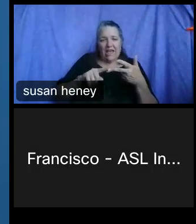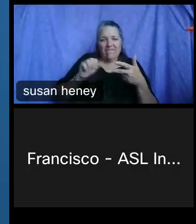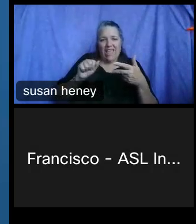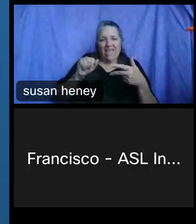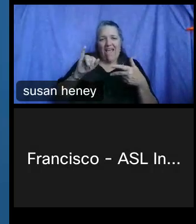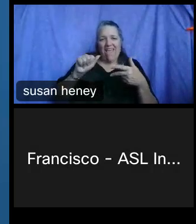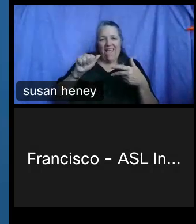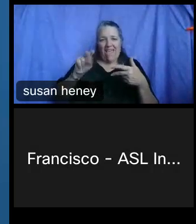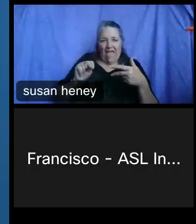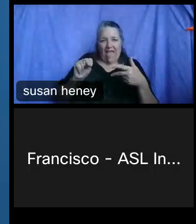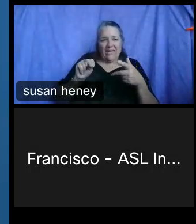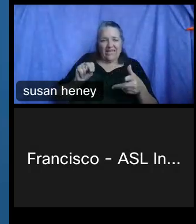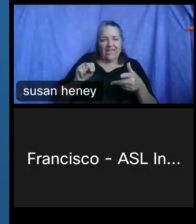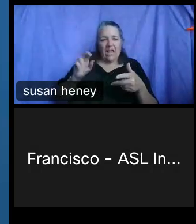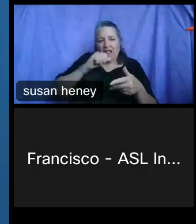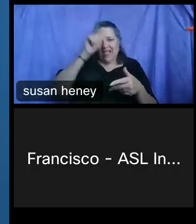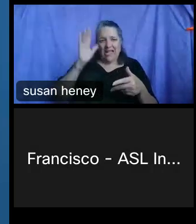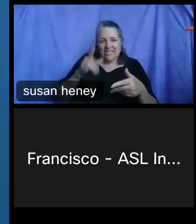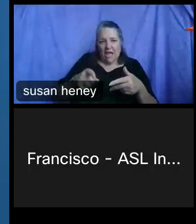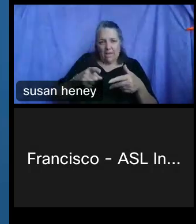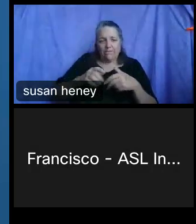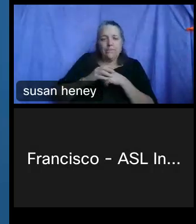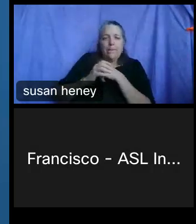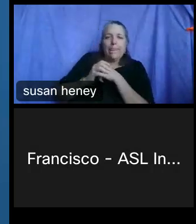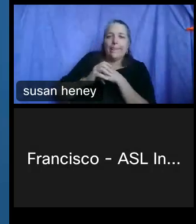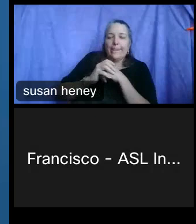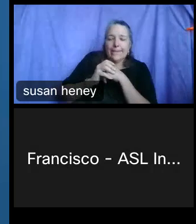okay? Now my colleague I'm sorry.